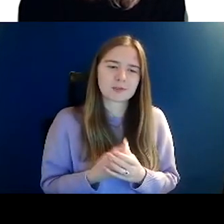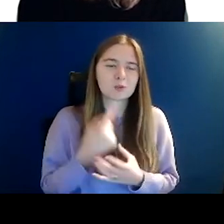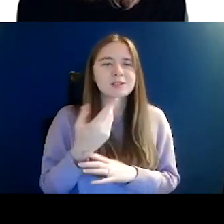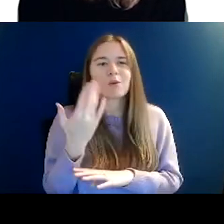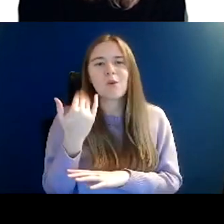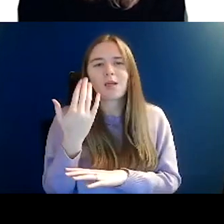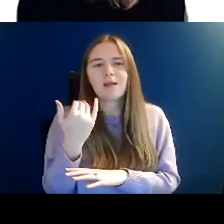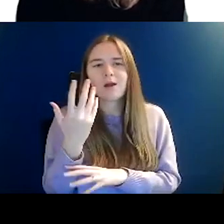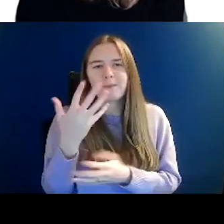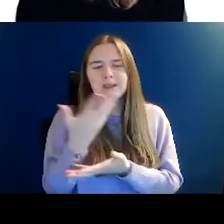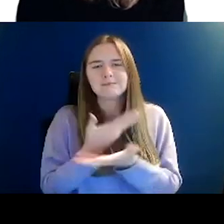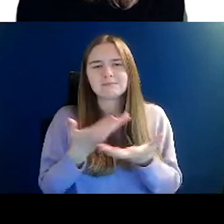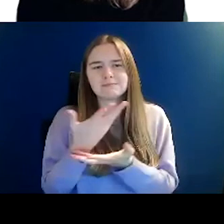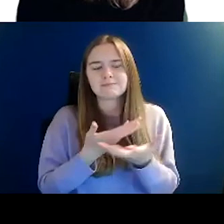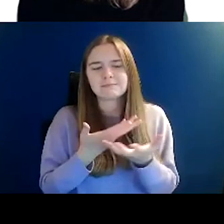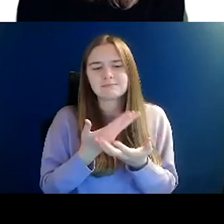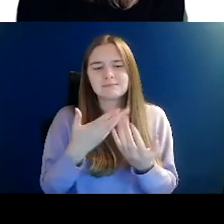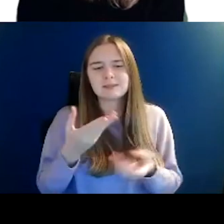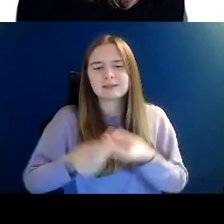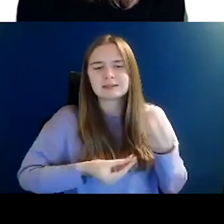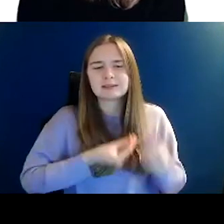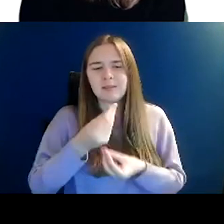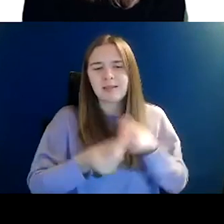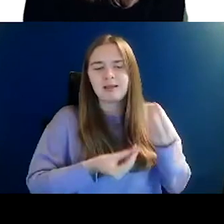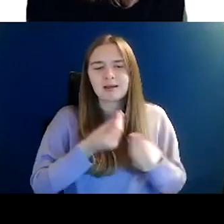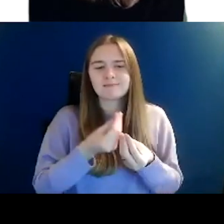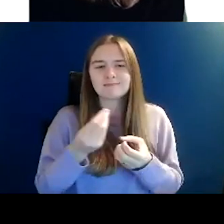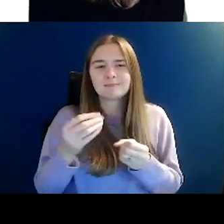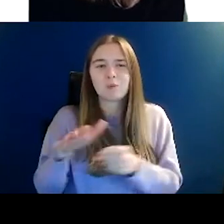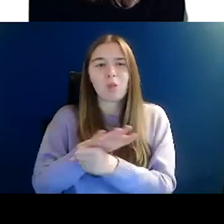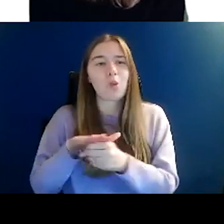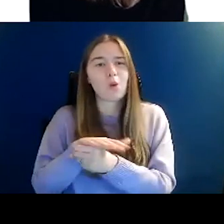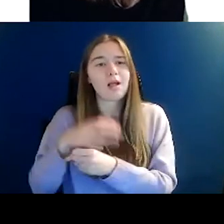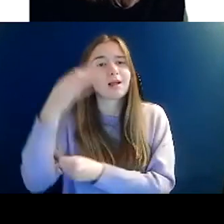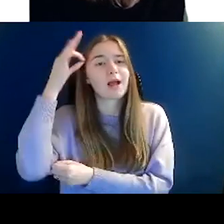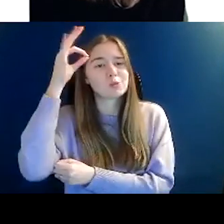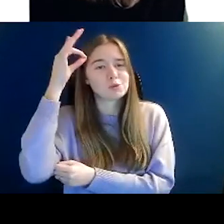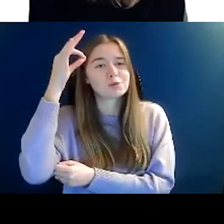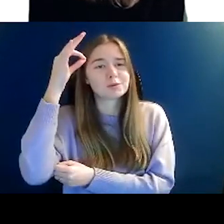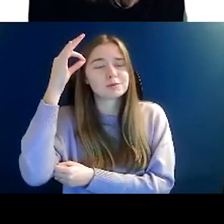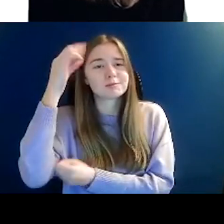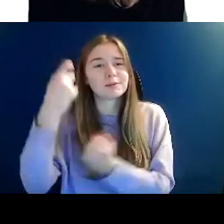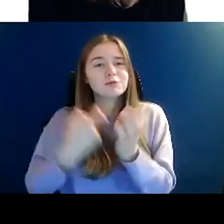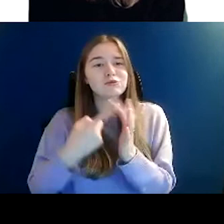when you explained to the local council about retrofitting buildings, you know,